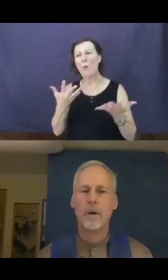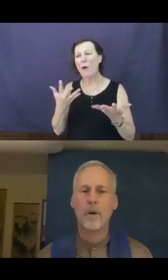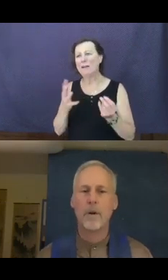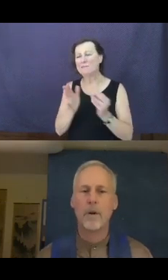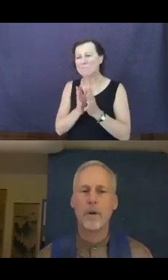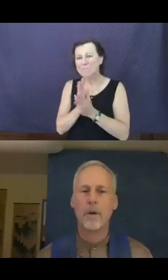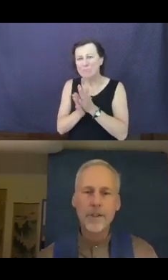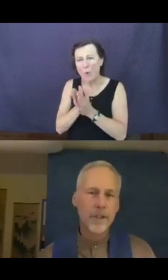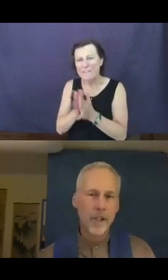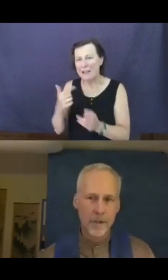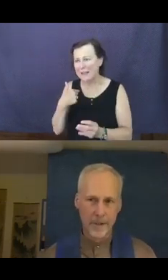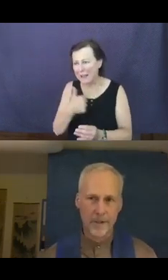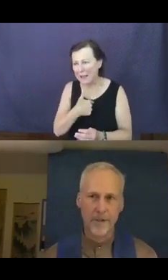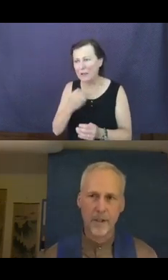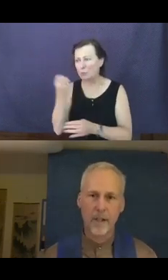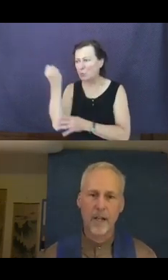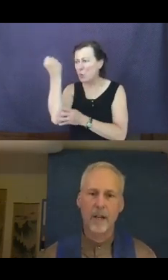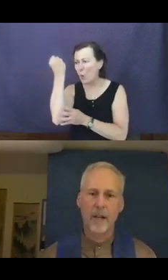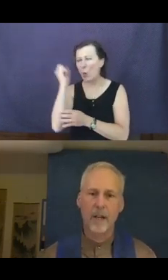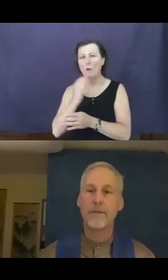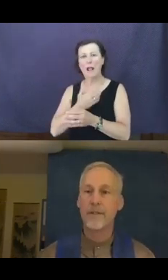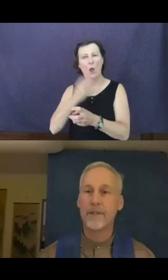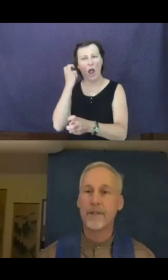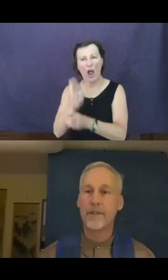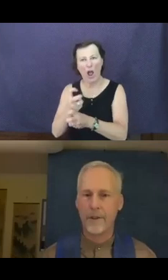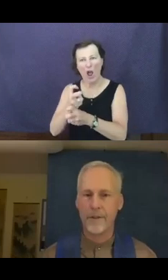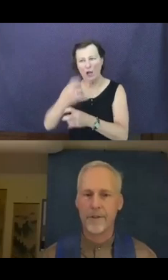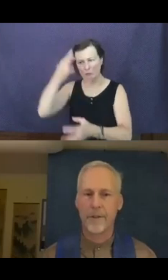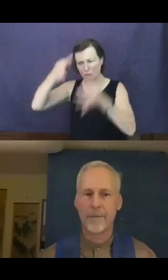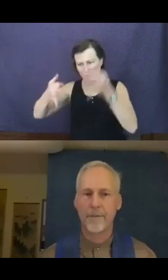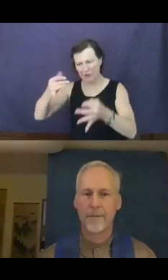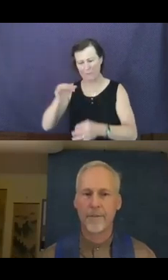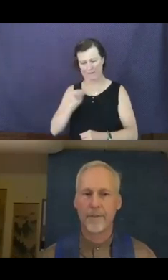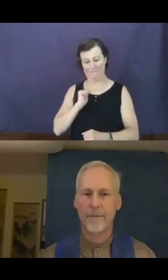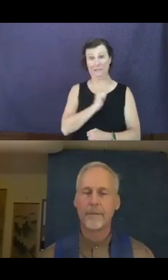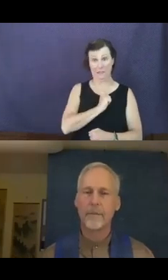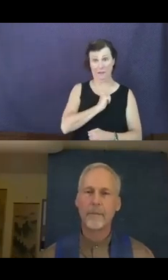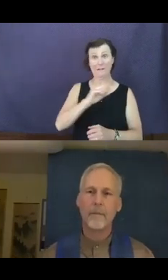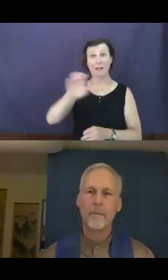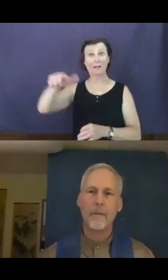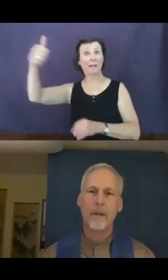to our harsh judgments of ourselves and of others.